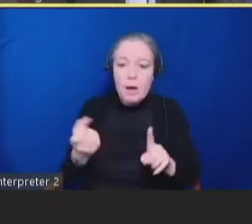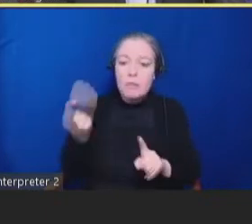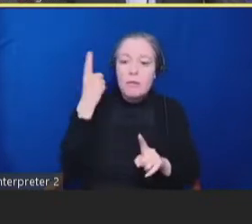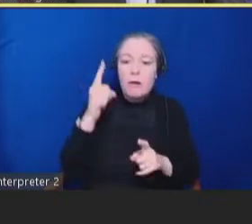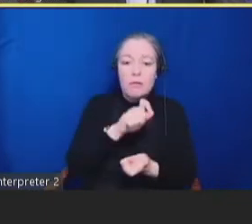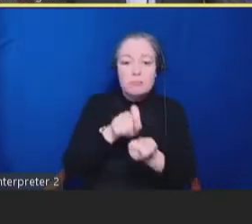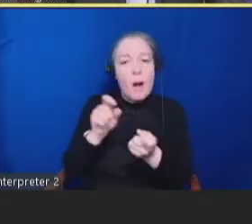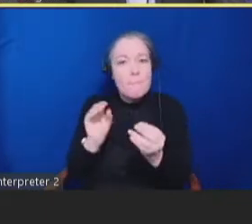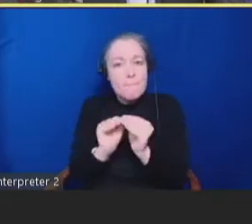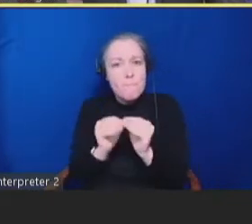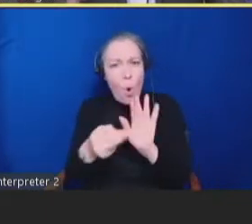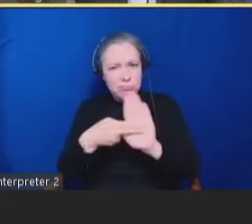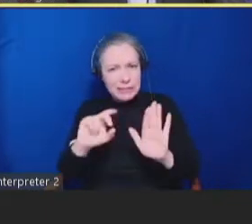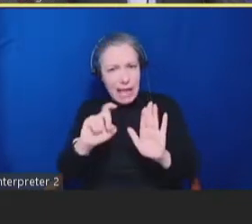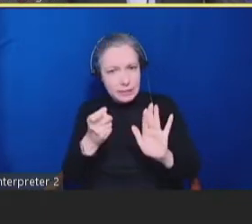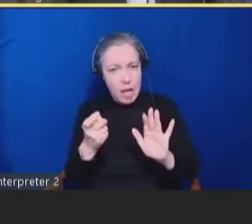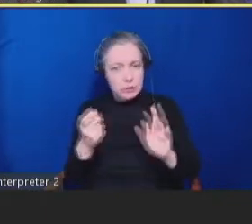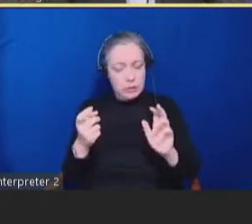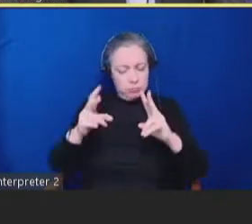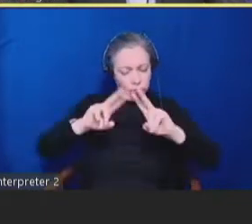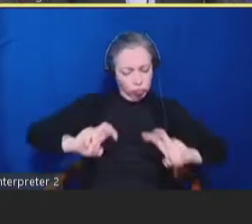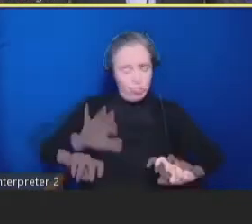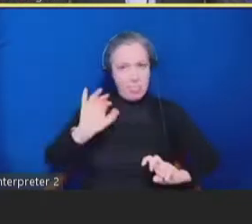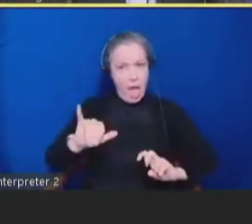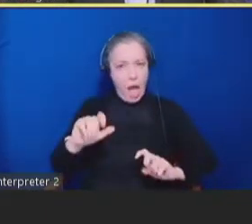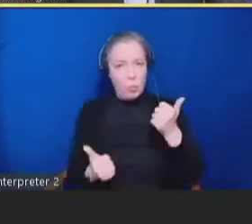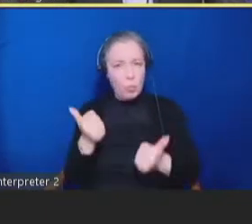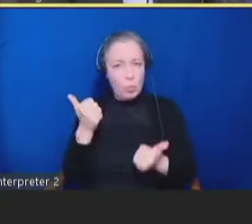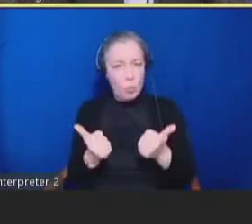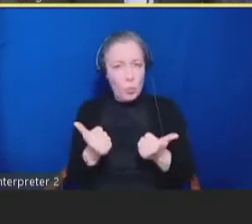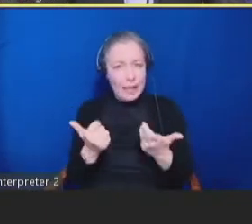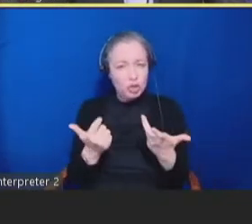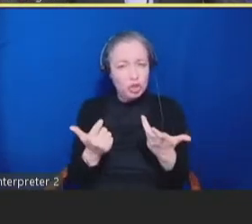to identify what are the levers that matter for your particular circumstances? And how